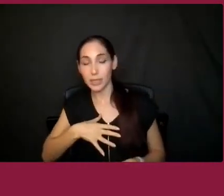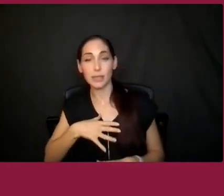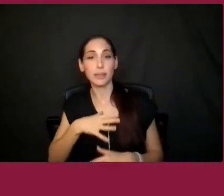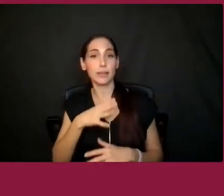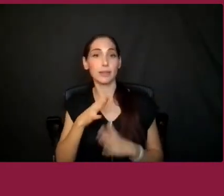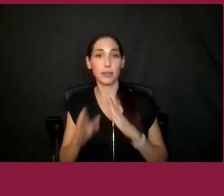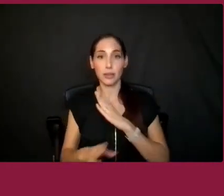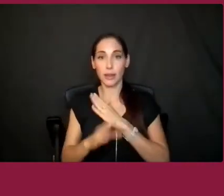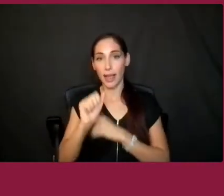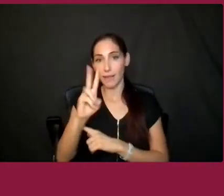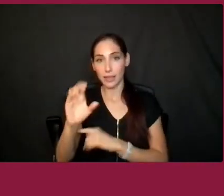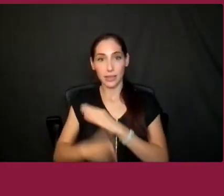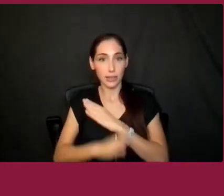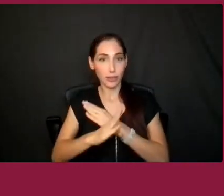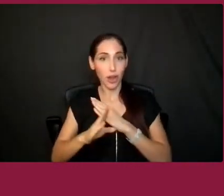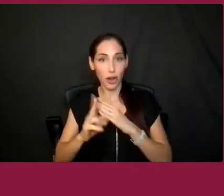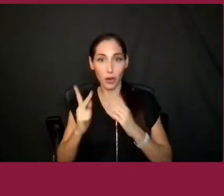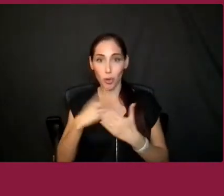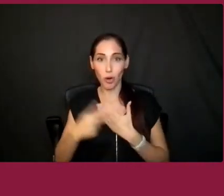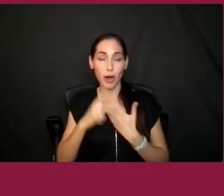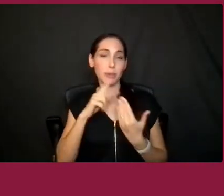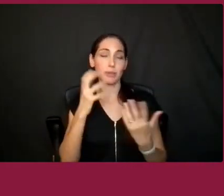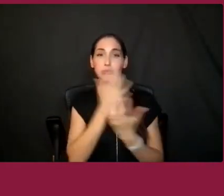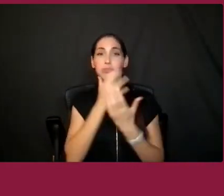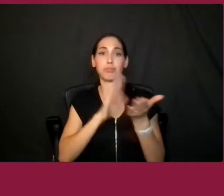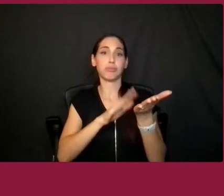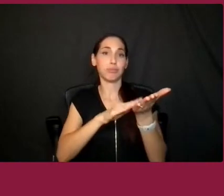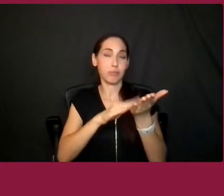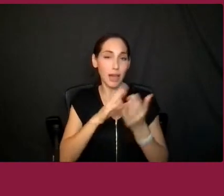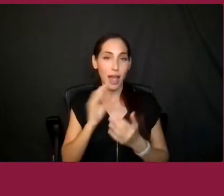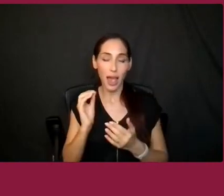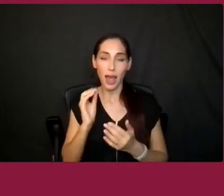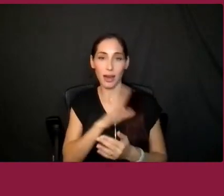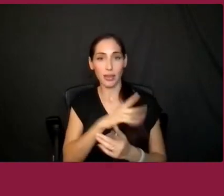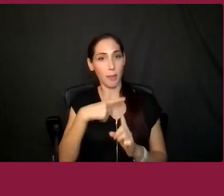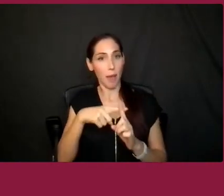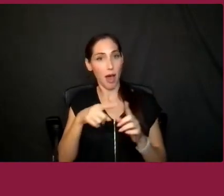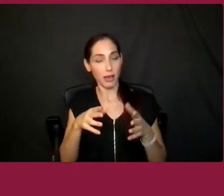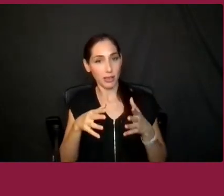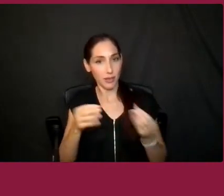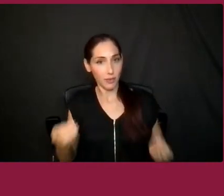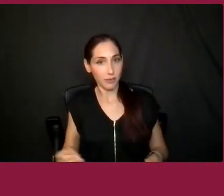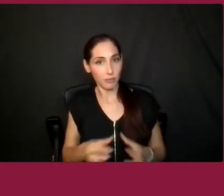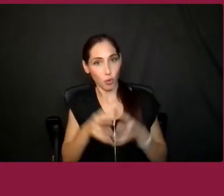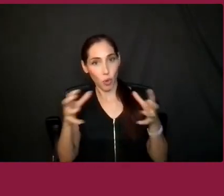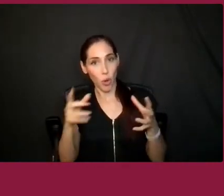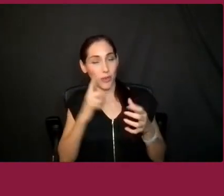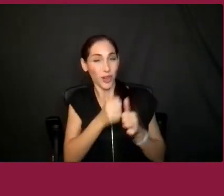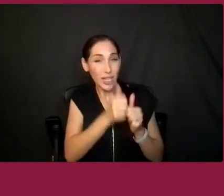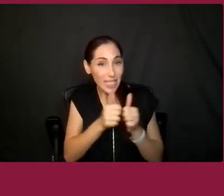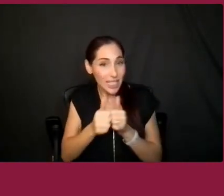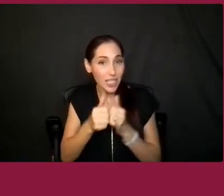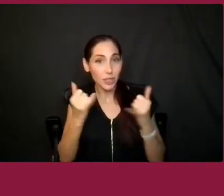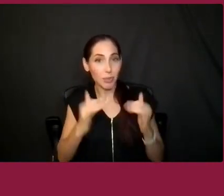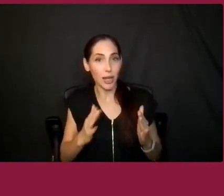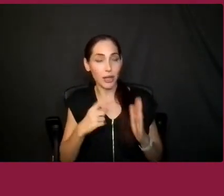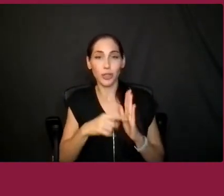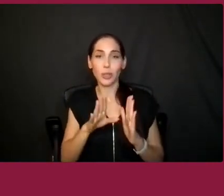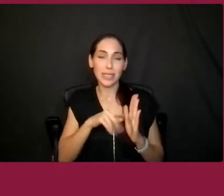program is commendable, and the positive growth and pathways he's created for each individual player reflects his deep commitment to their personal